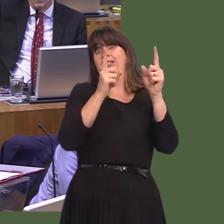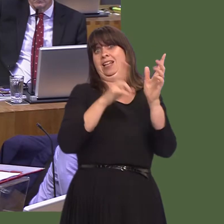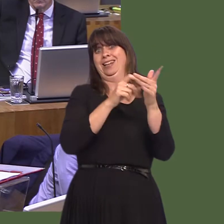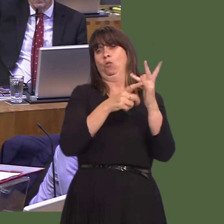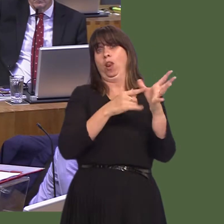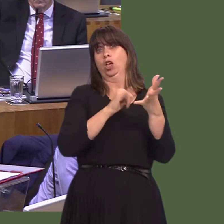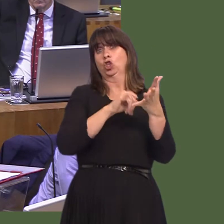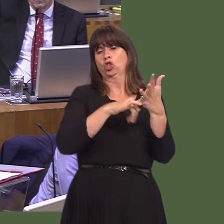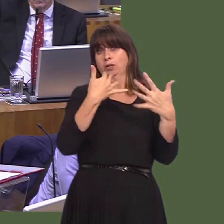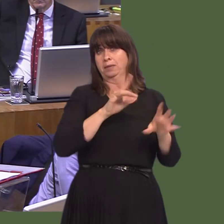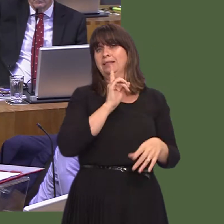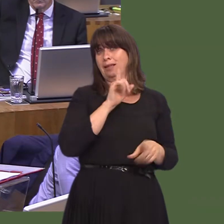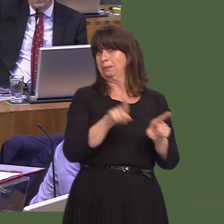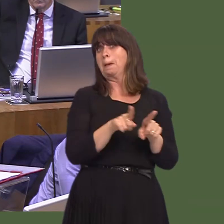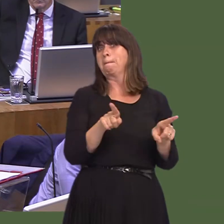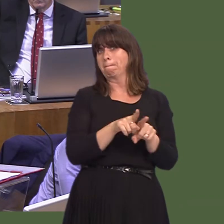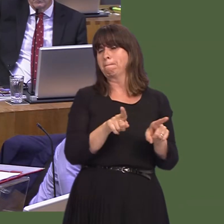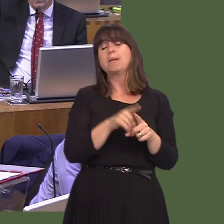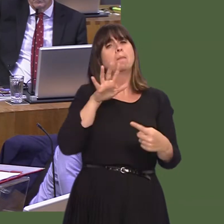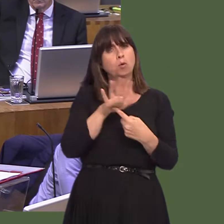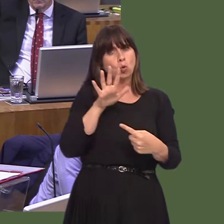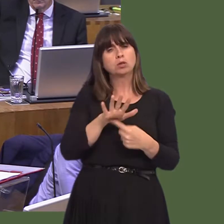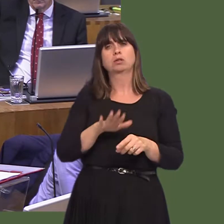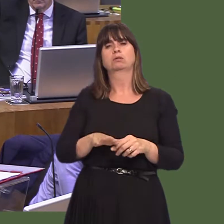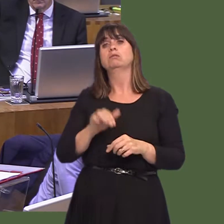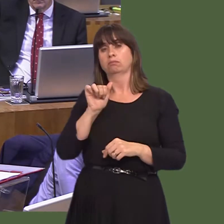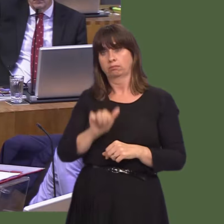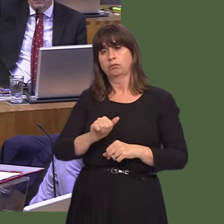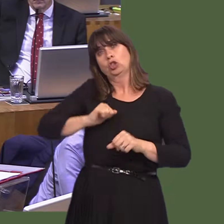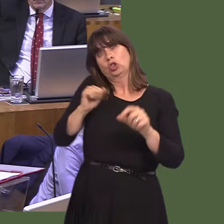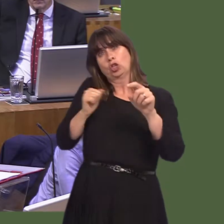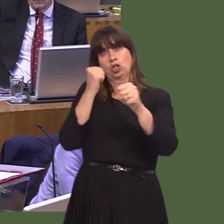So, yes, it is an important step, but obviously there are different positions taken by the Scottish and Welsh Governments.